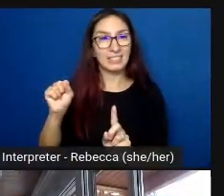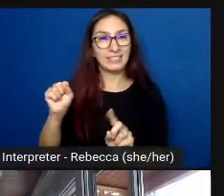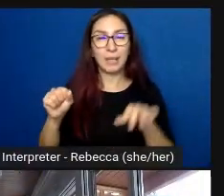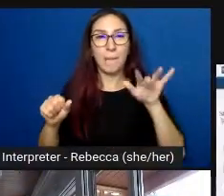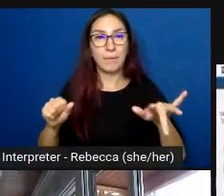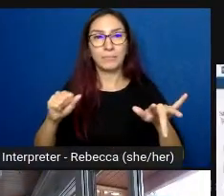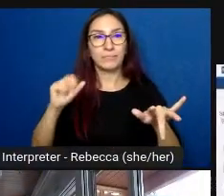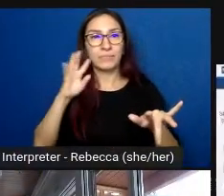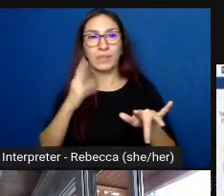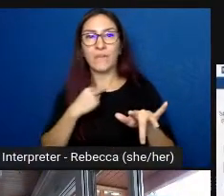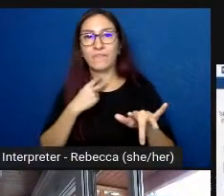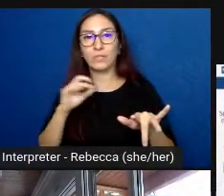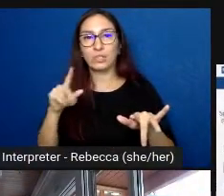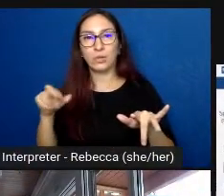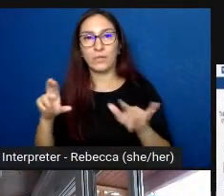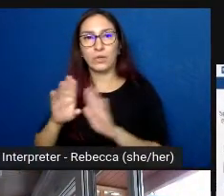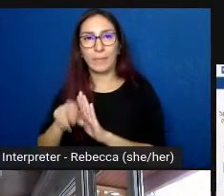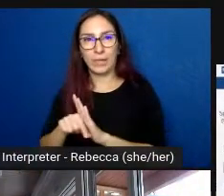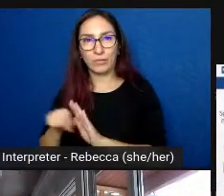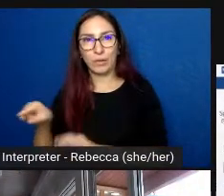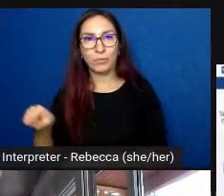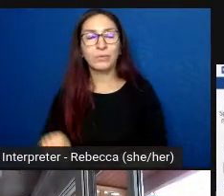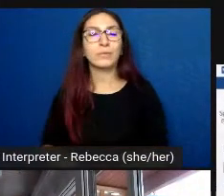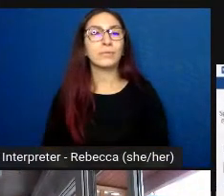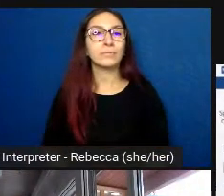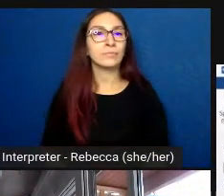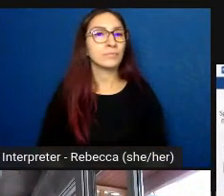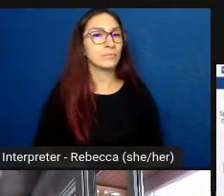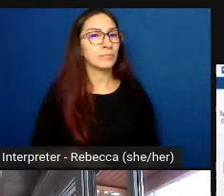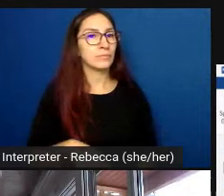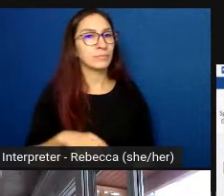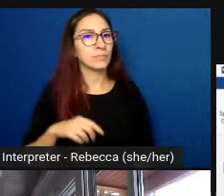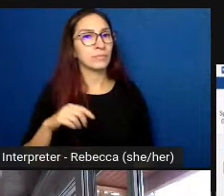Do you mind if I comment in between?